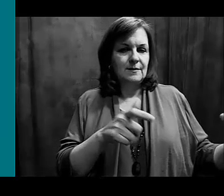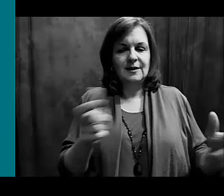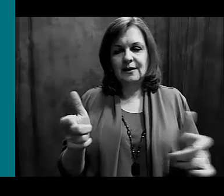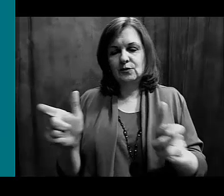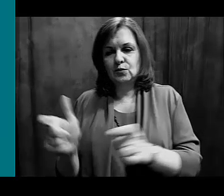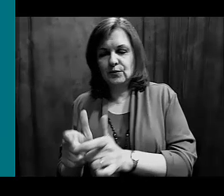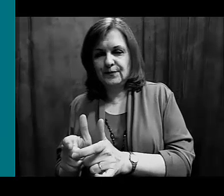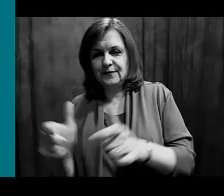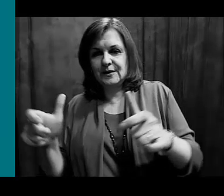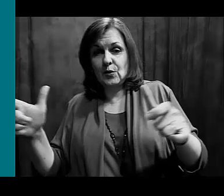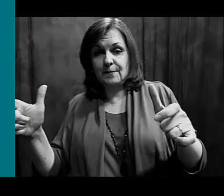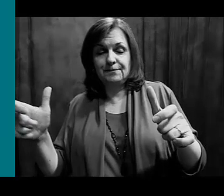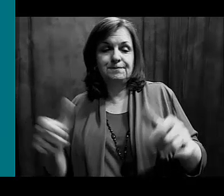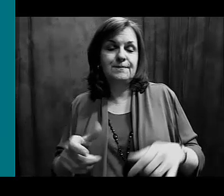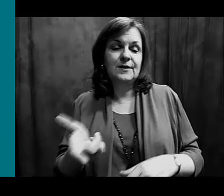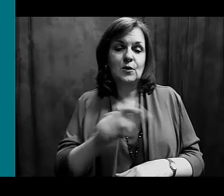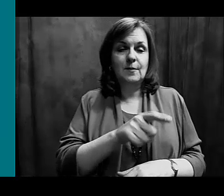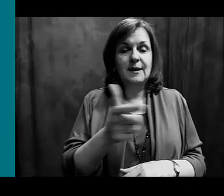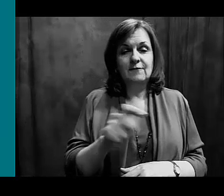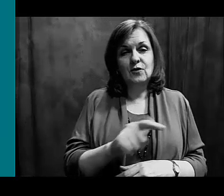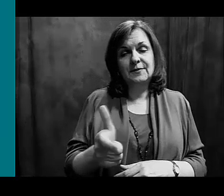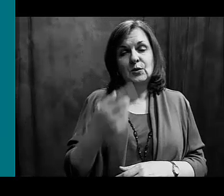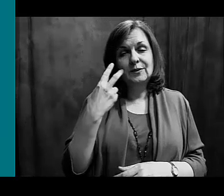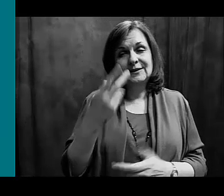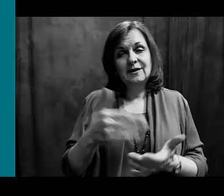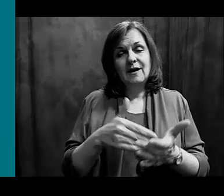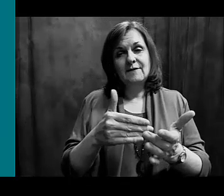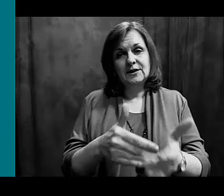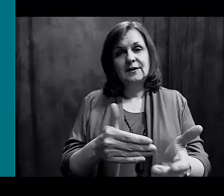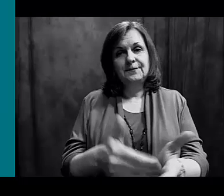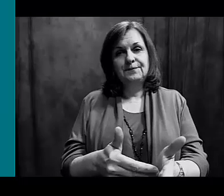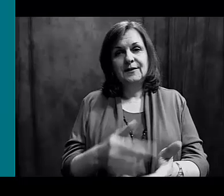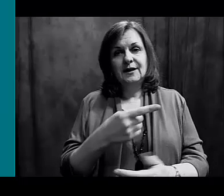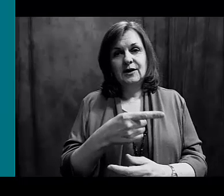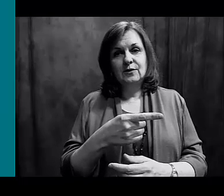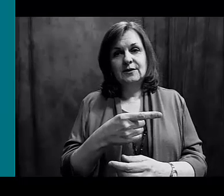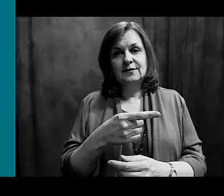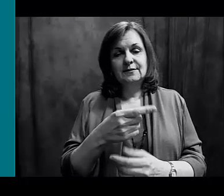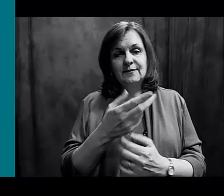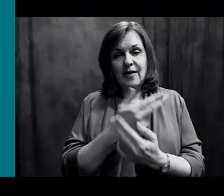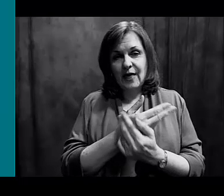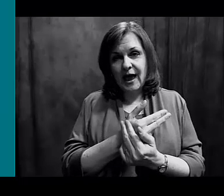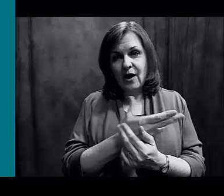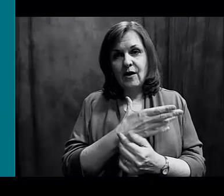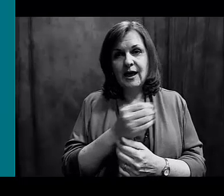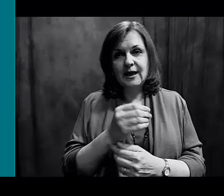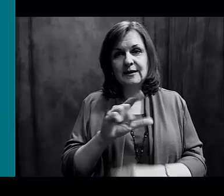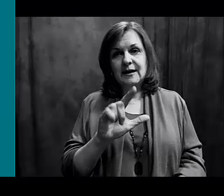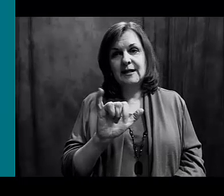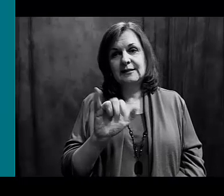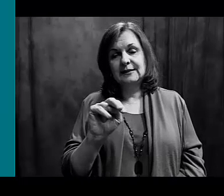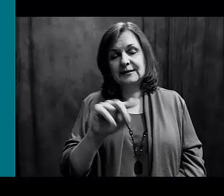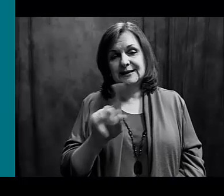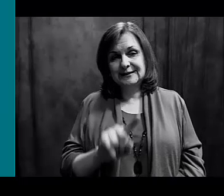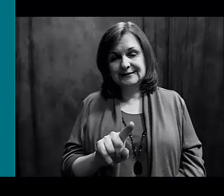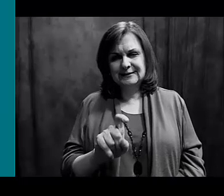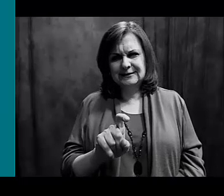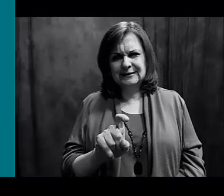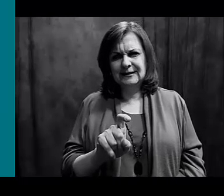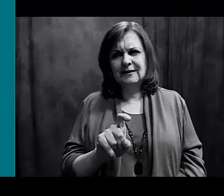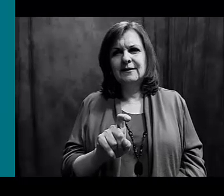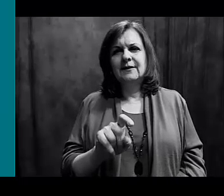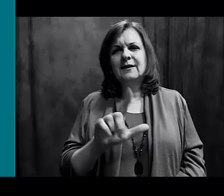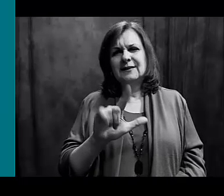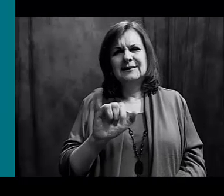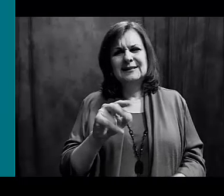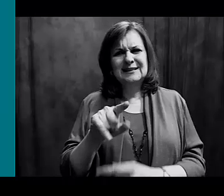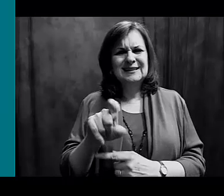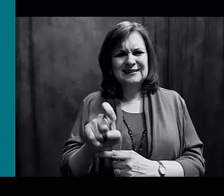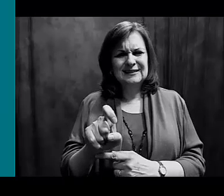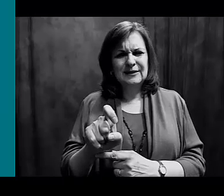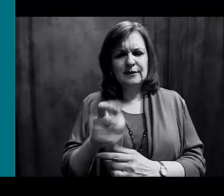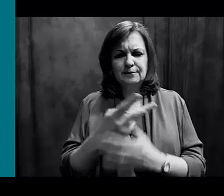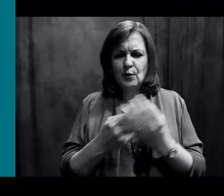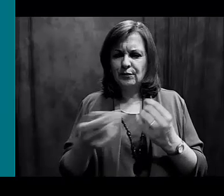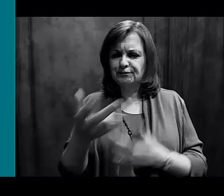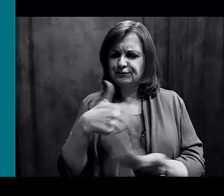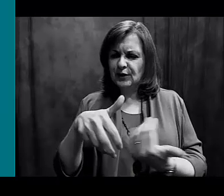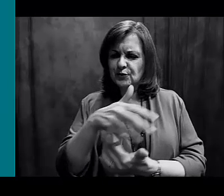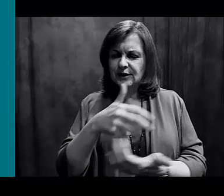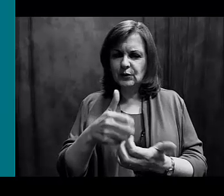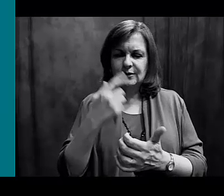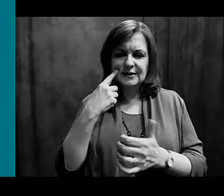here in a snowshoe hare and the arctic lynx very much interacting and you see this slight delay